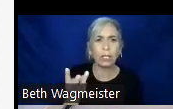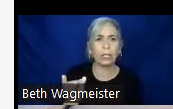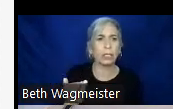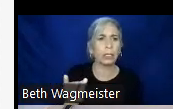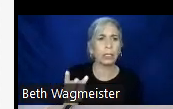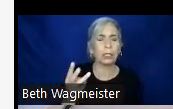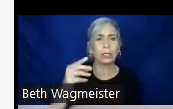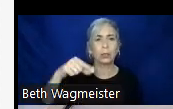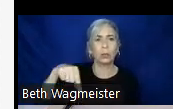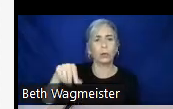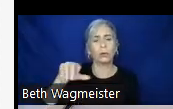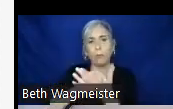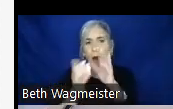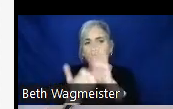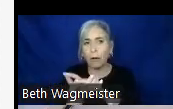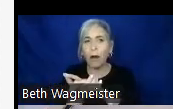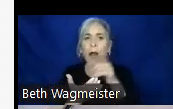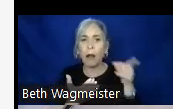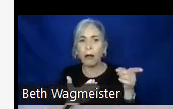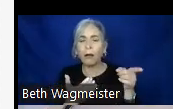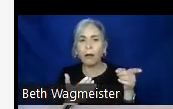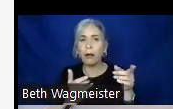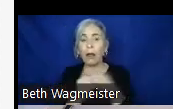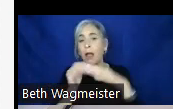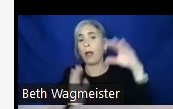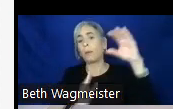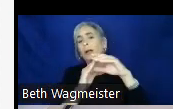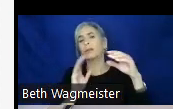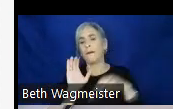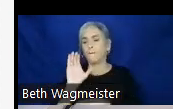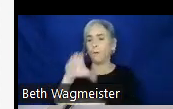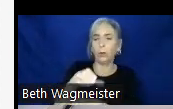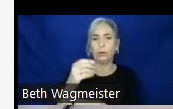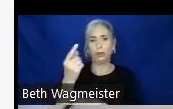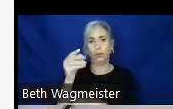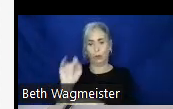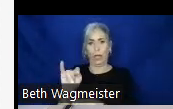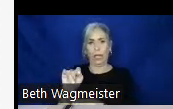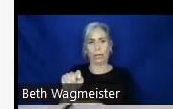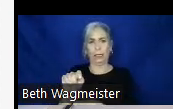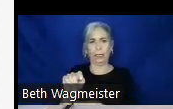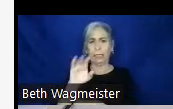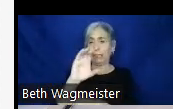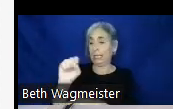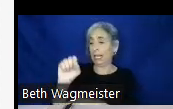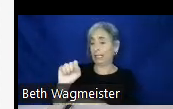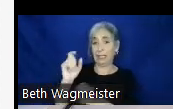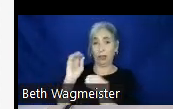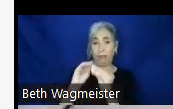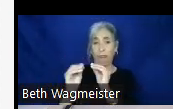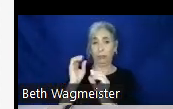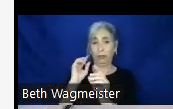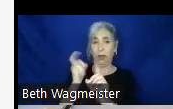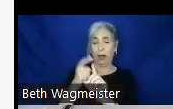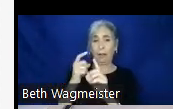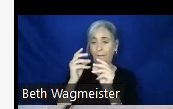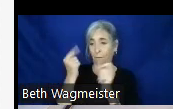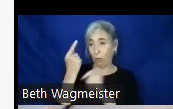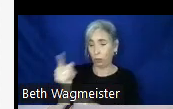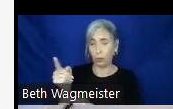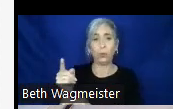of quad, dot, dot, dot. That is what the browser can do, because it will force the CSS. A browser